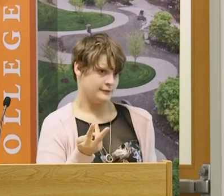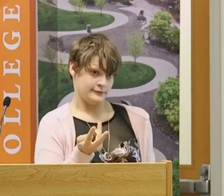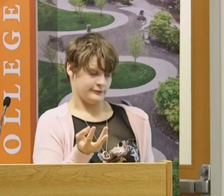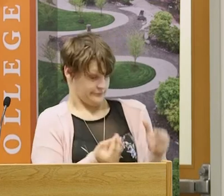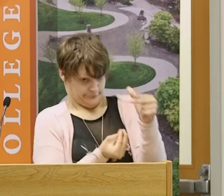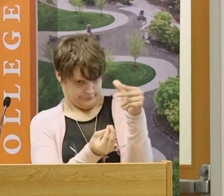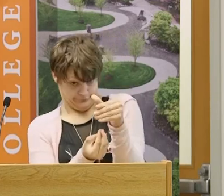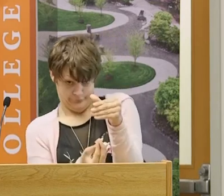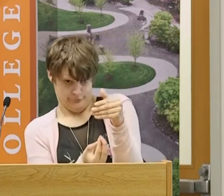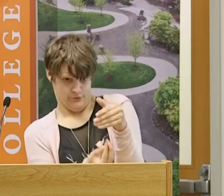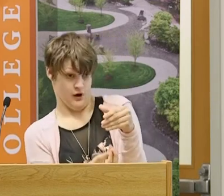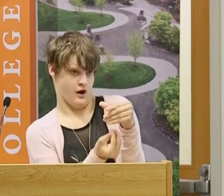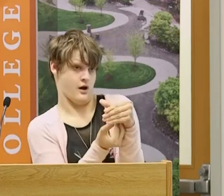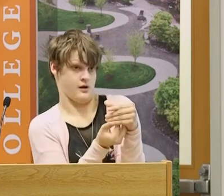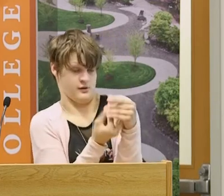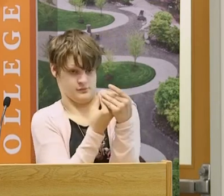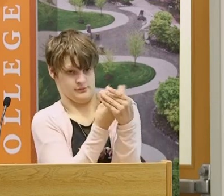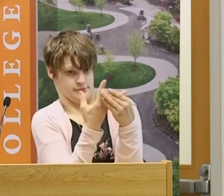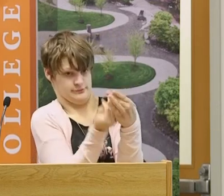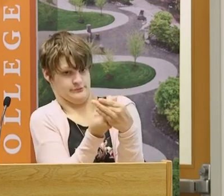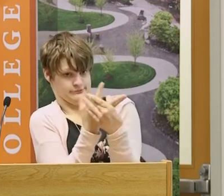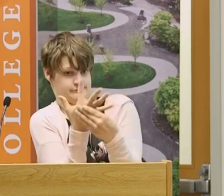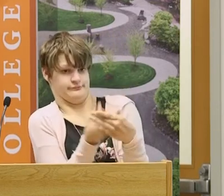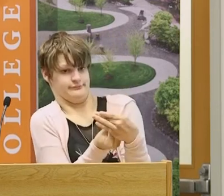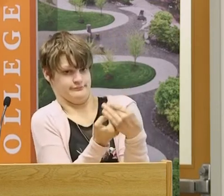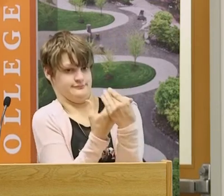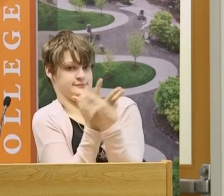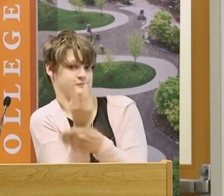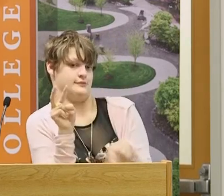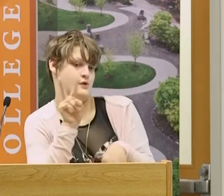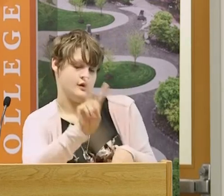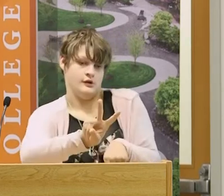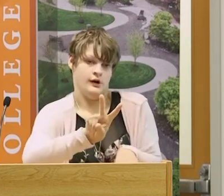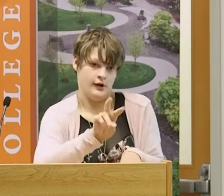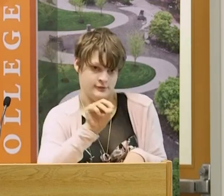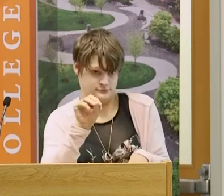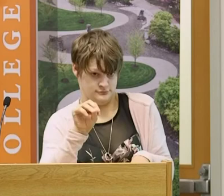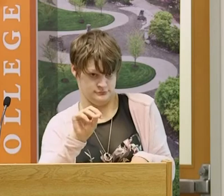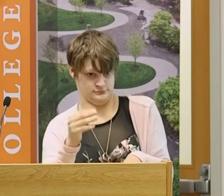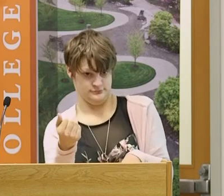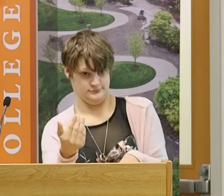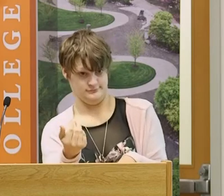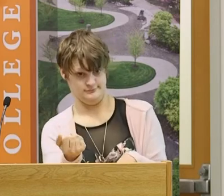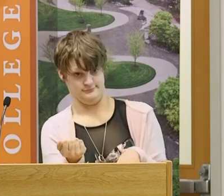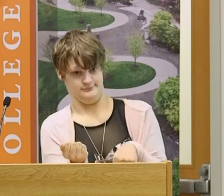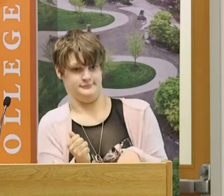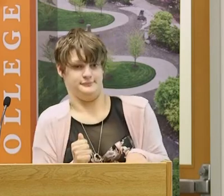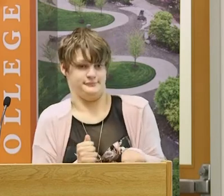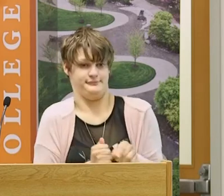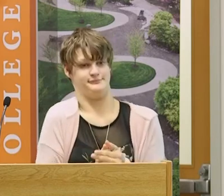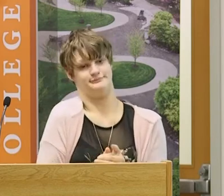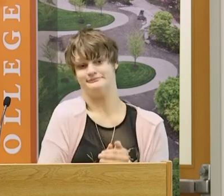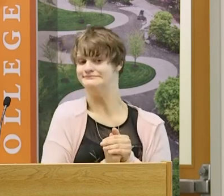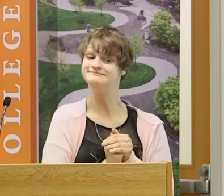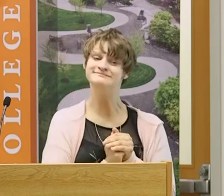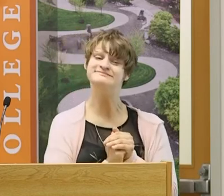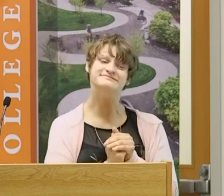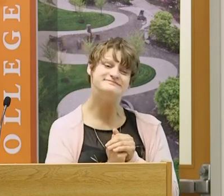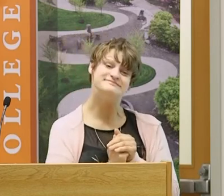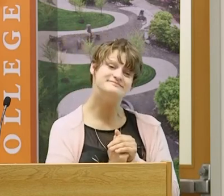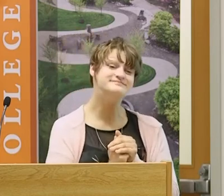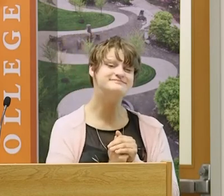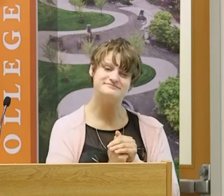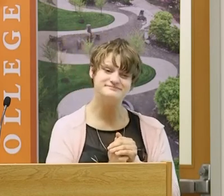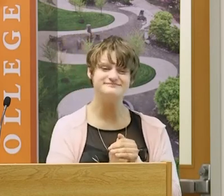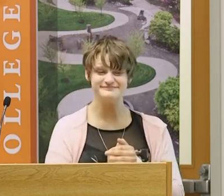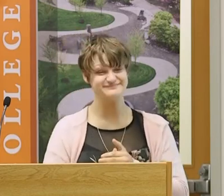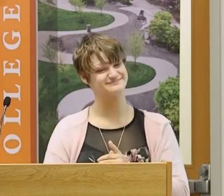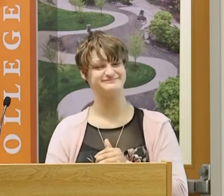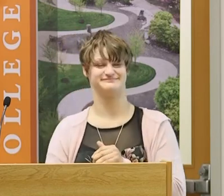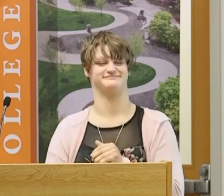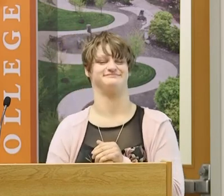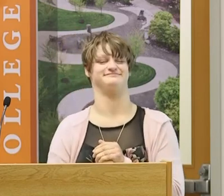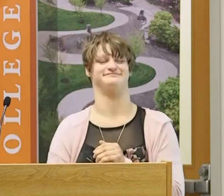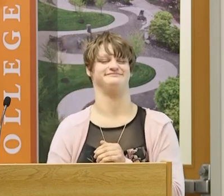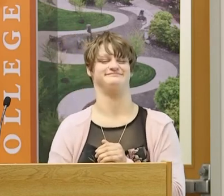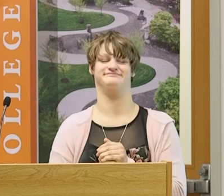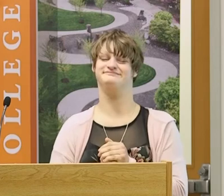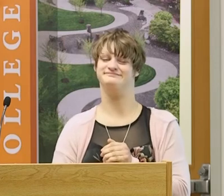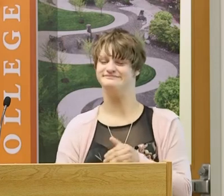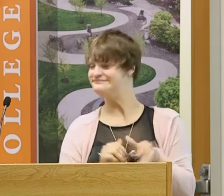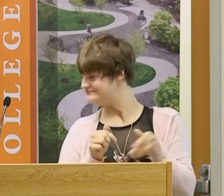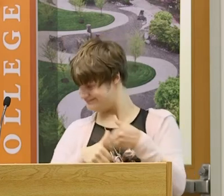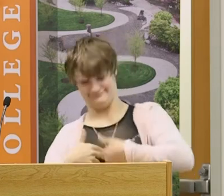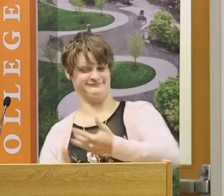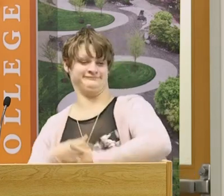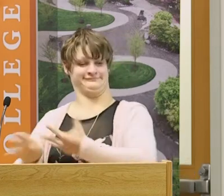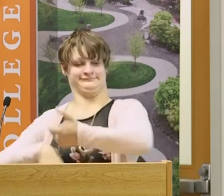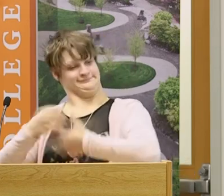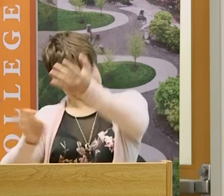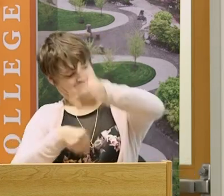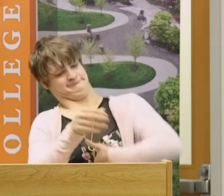I joined Clark College in the spring of 2015.